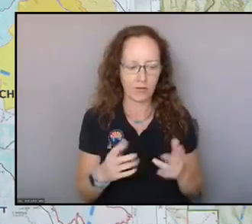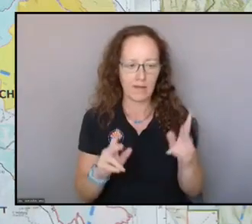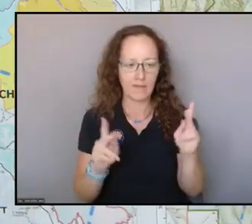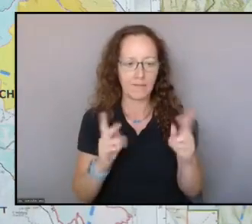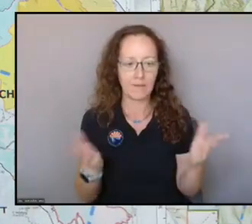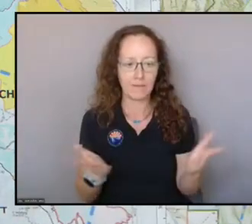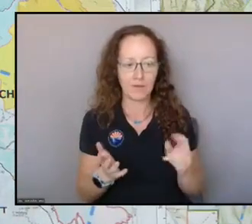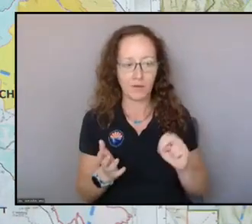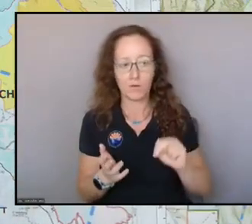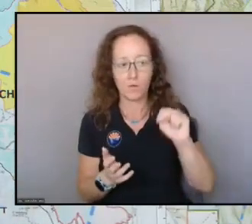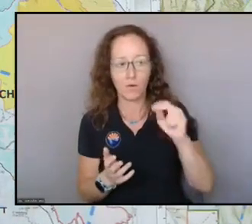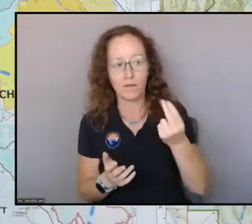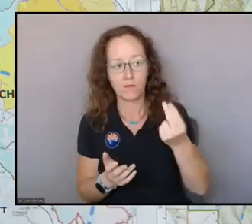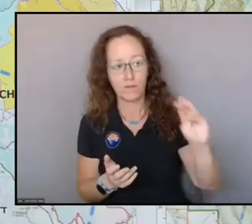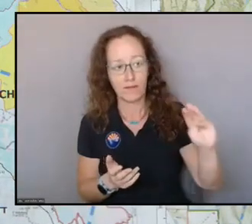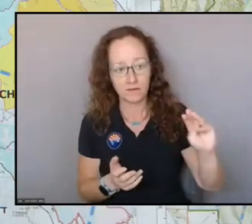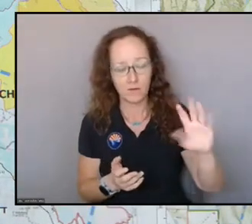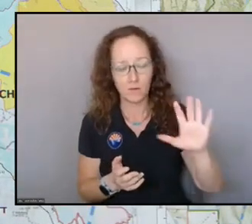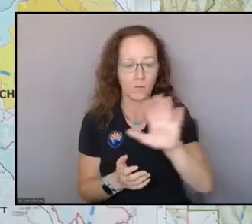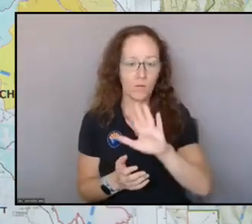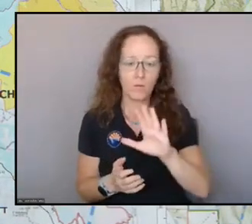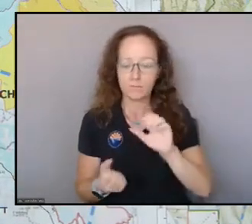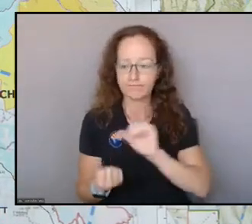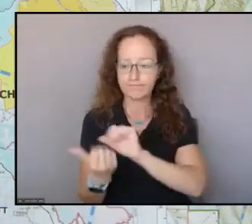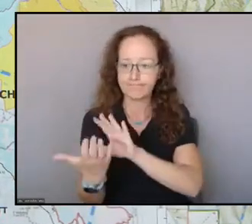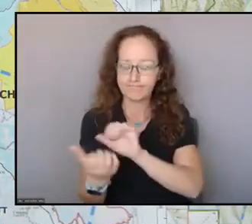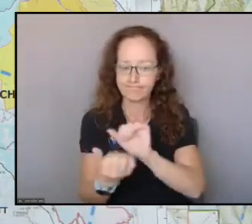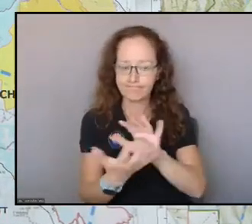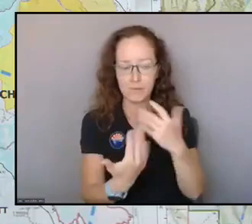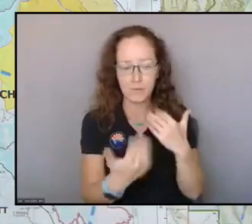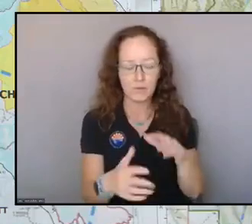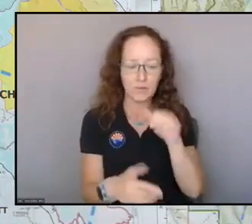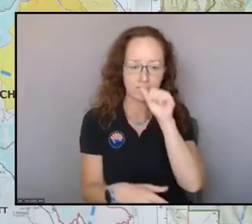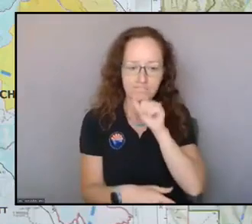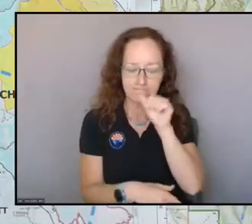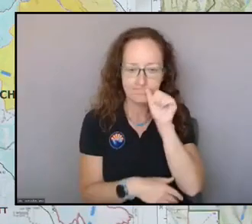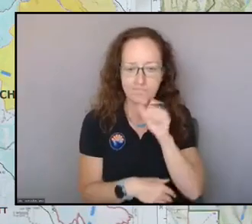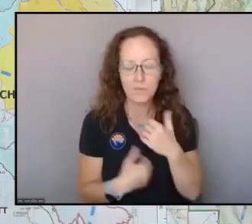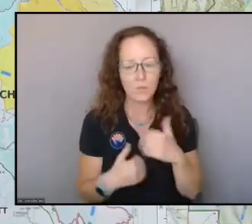AND WHAT THE PEOPLE OF NORTHERN NEW MEXICO, THESE